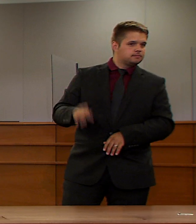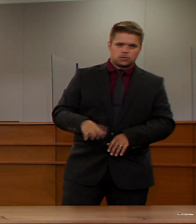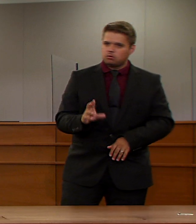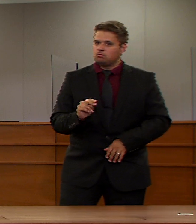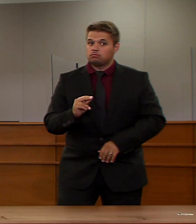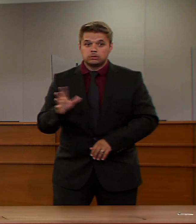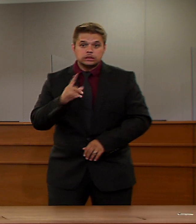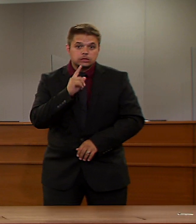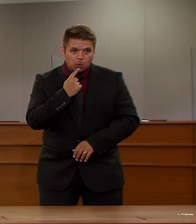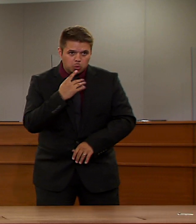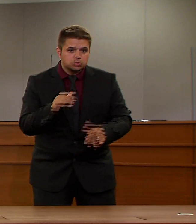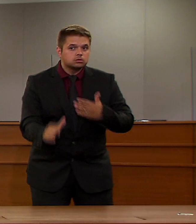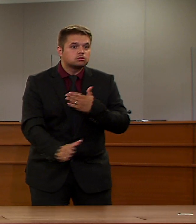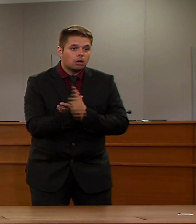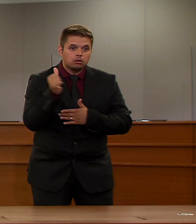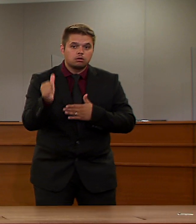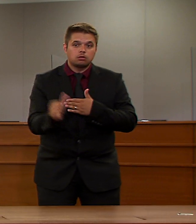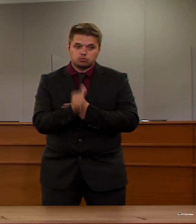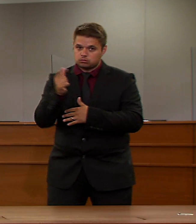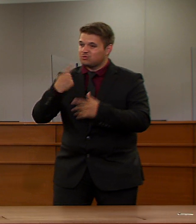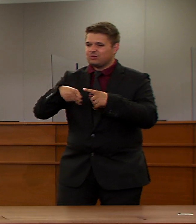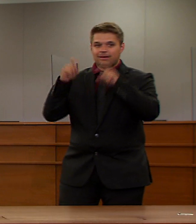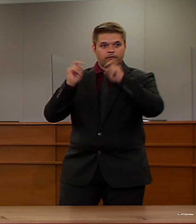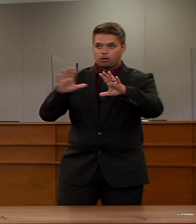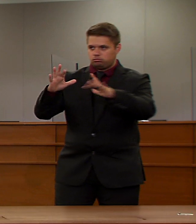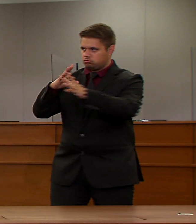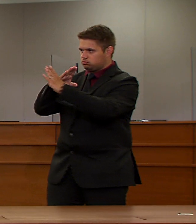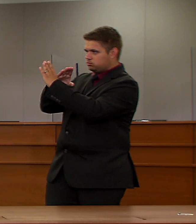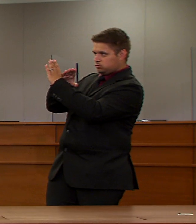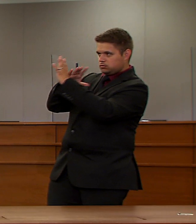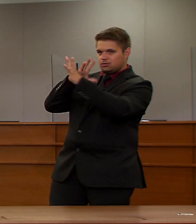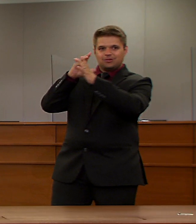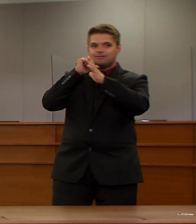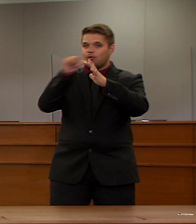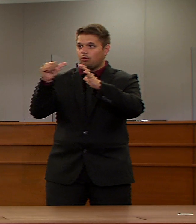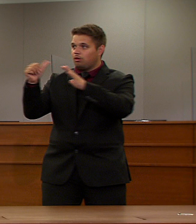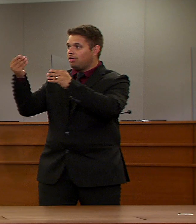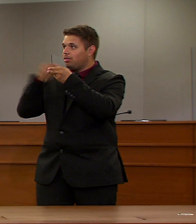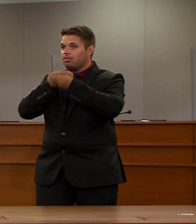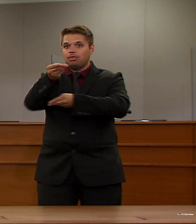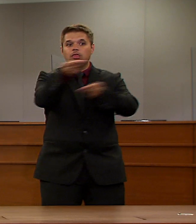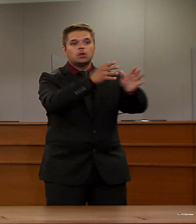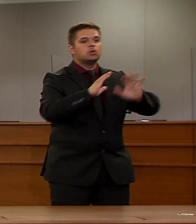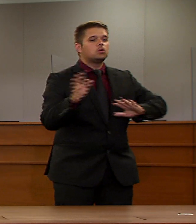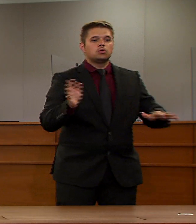seriously. This includes in social interactions at work and in business settings.